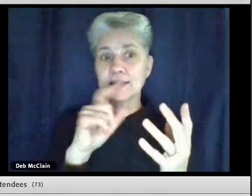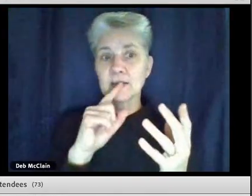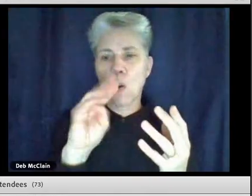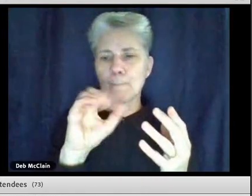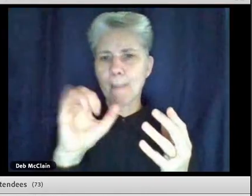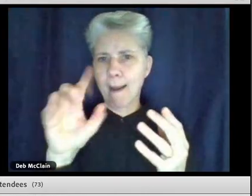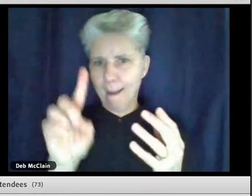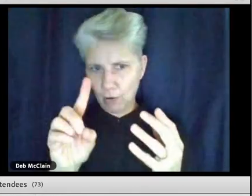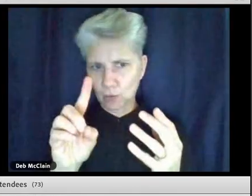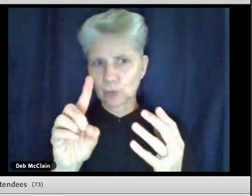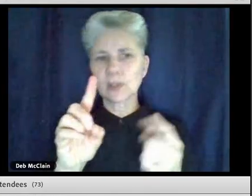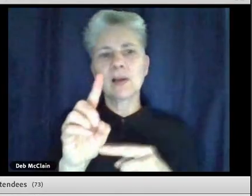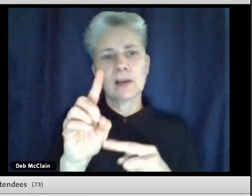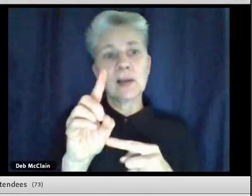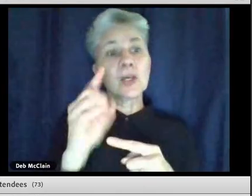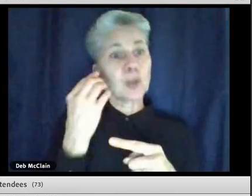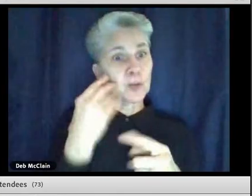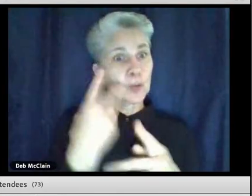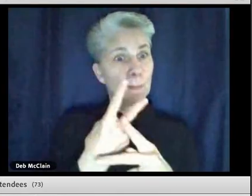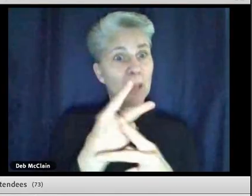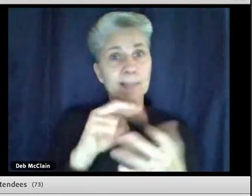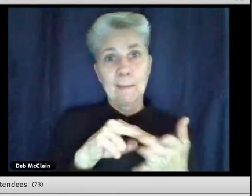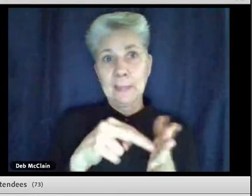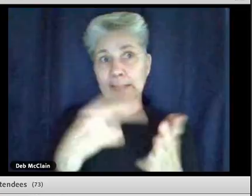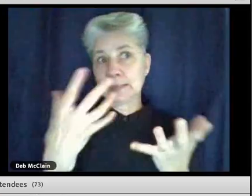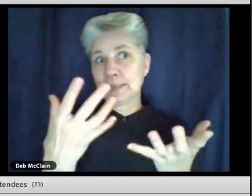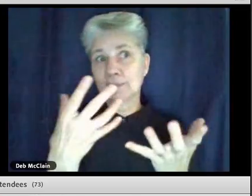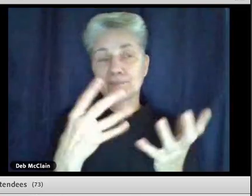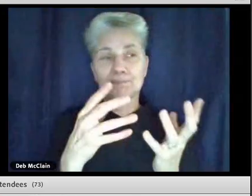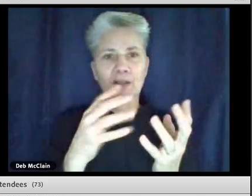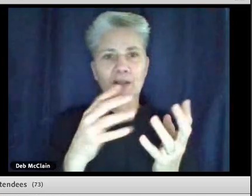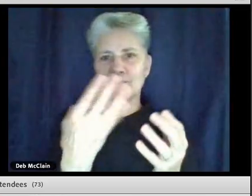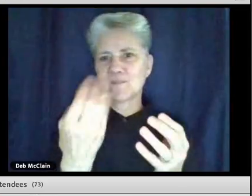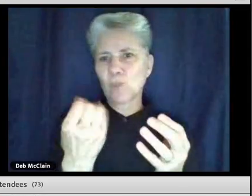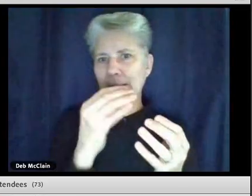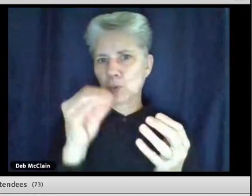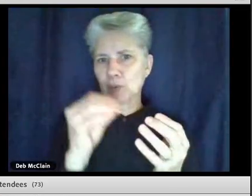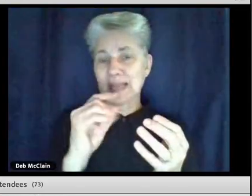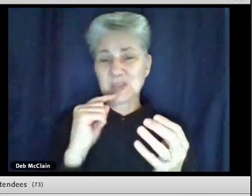There are -- 80% of the cases are mild, and so if you do your math,